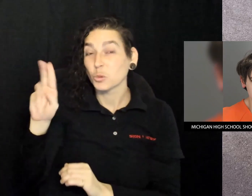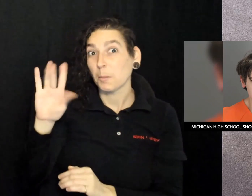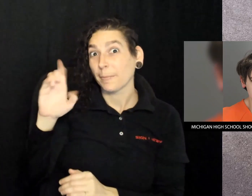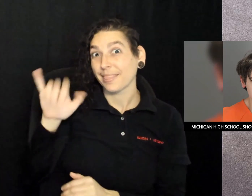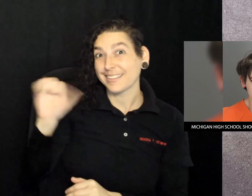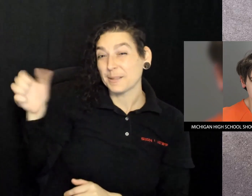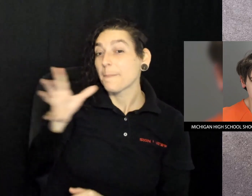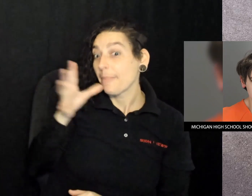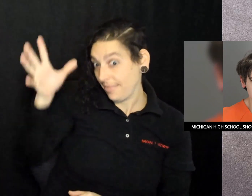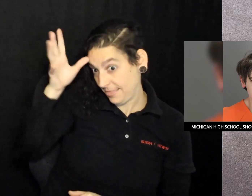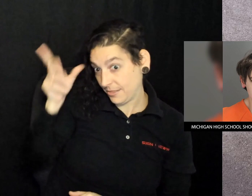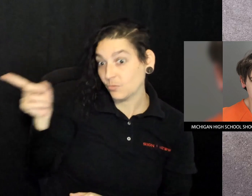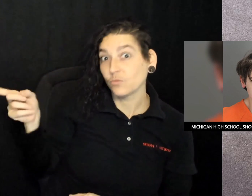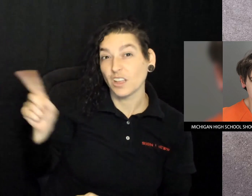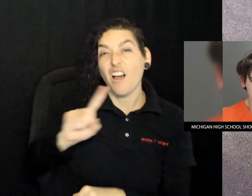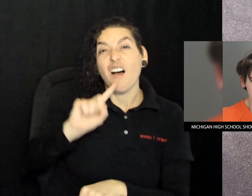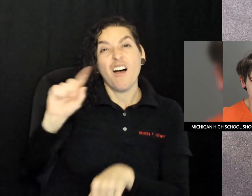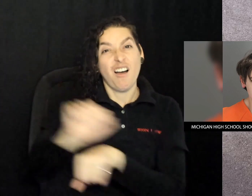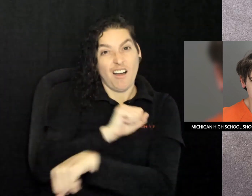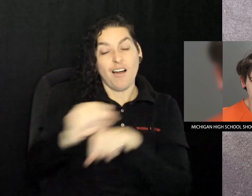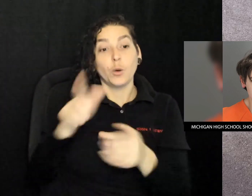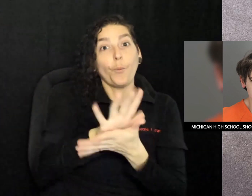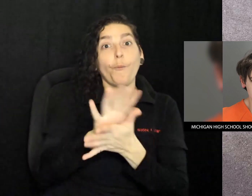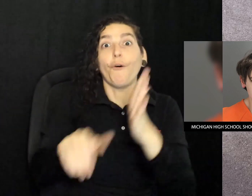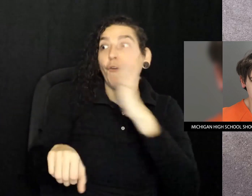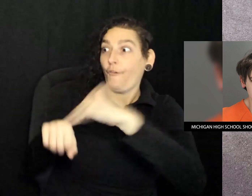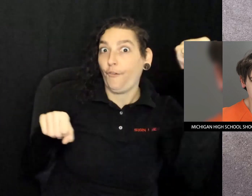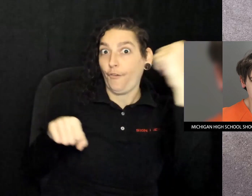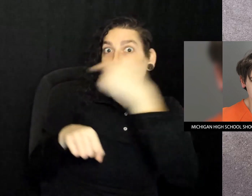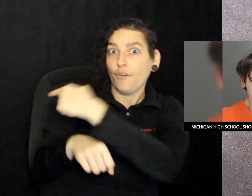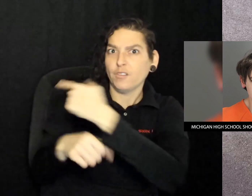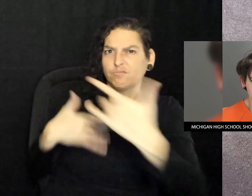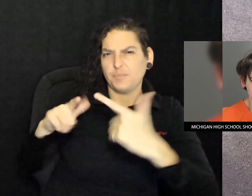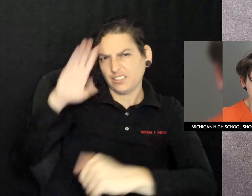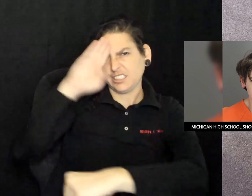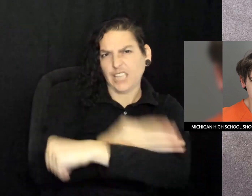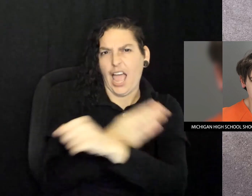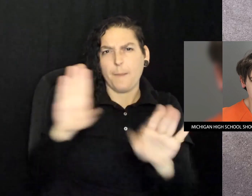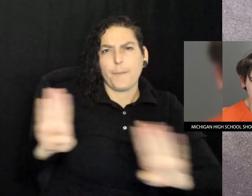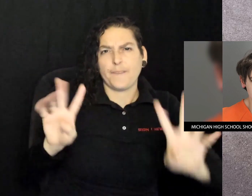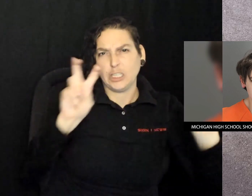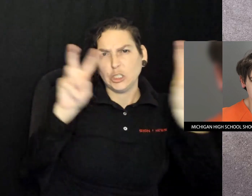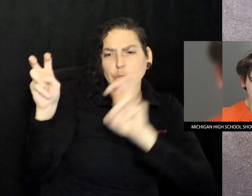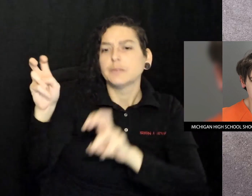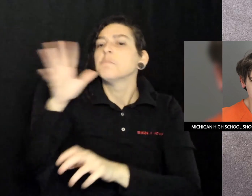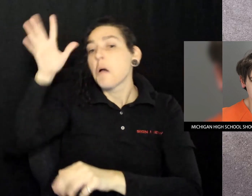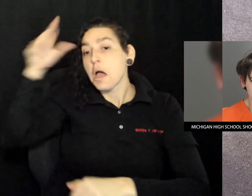authorities also revealed Crumbley's parents were called to the school the morning of the shooting